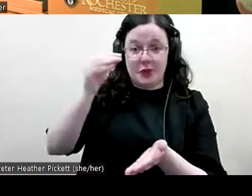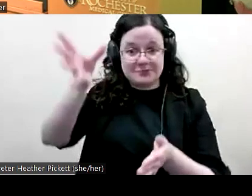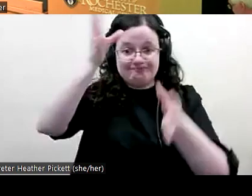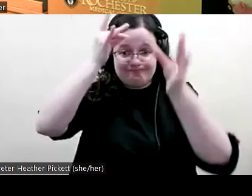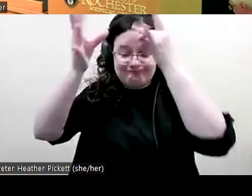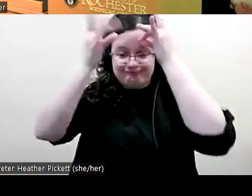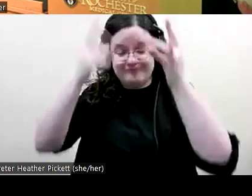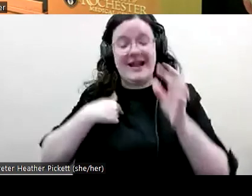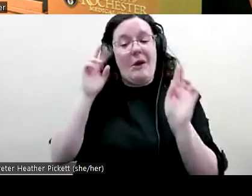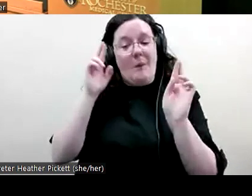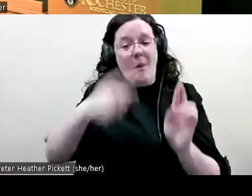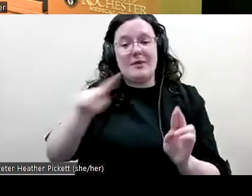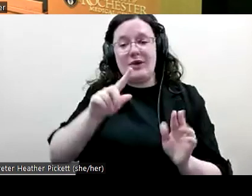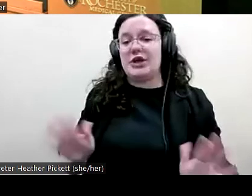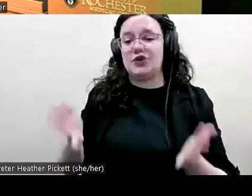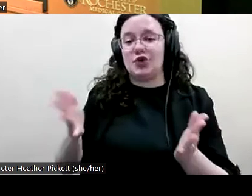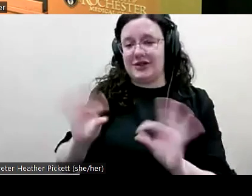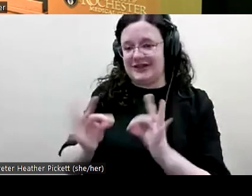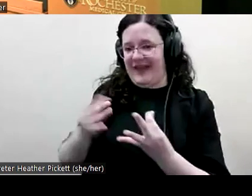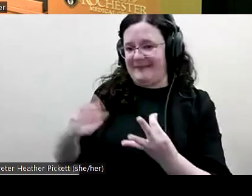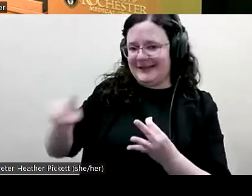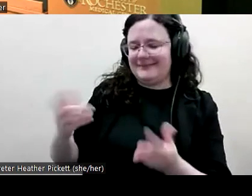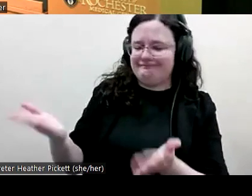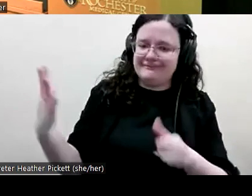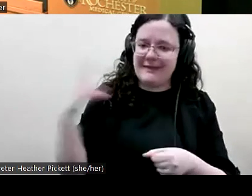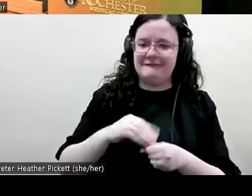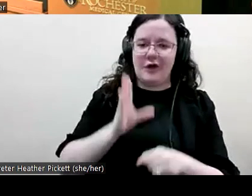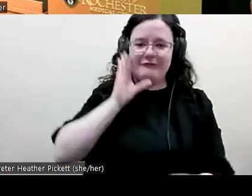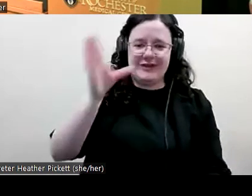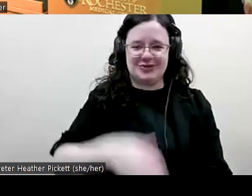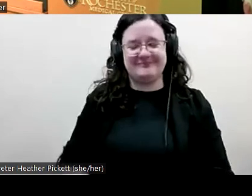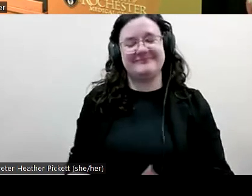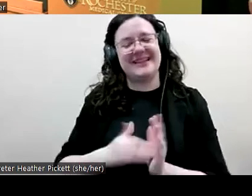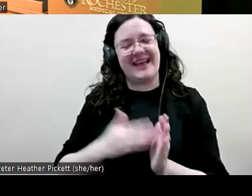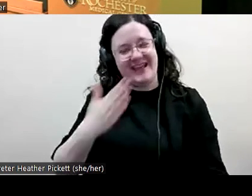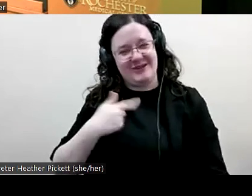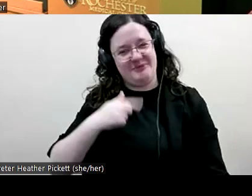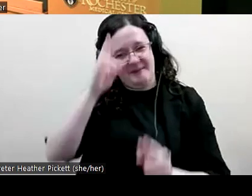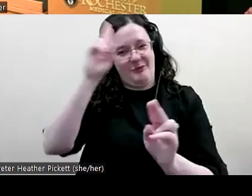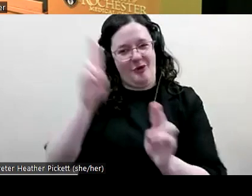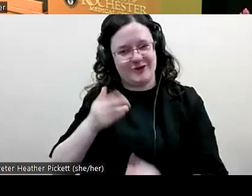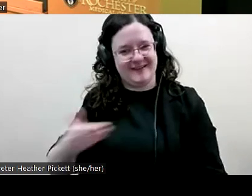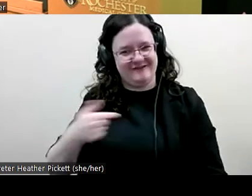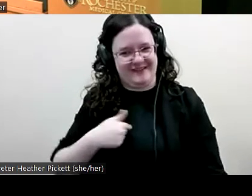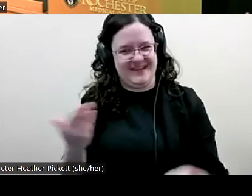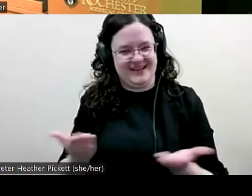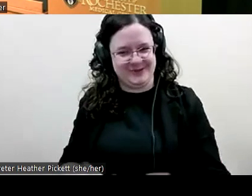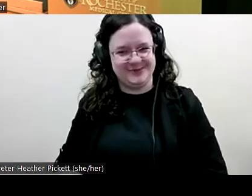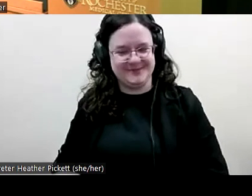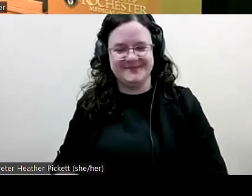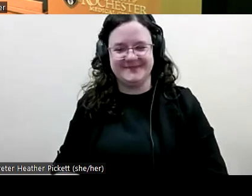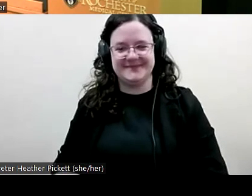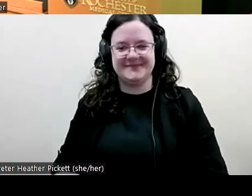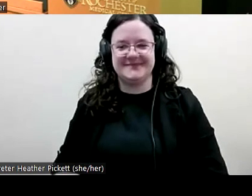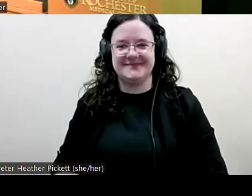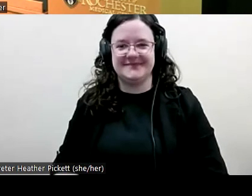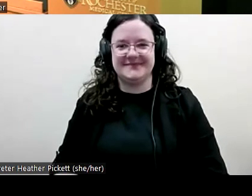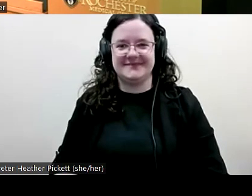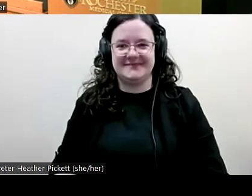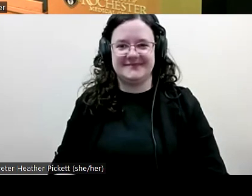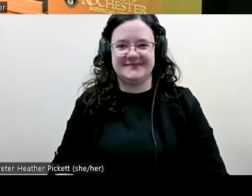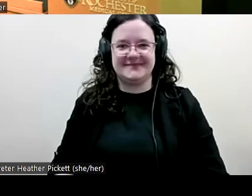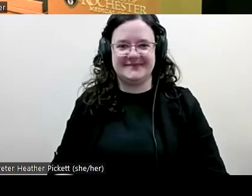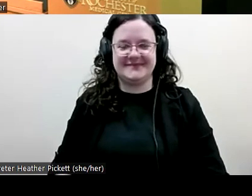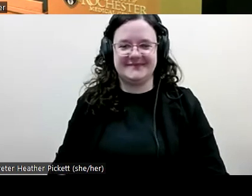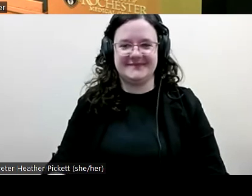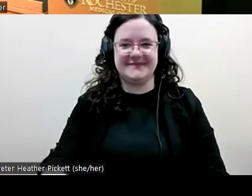in the future um and again thank you so much it was really an honor to be invited today thank